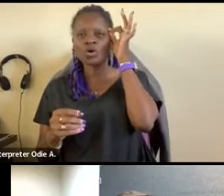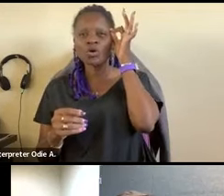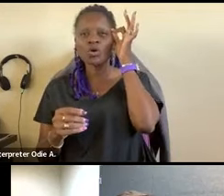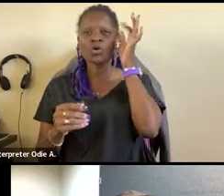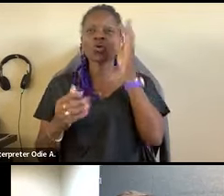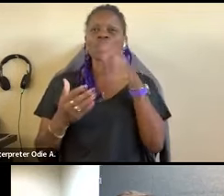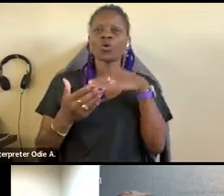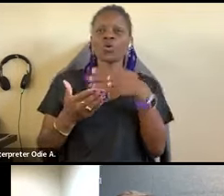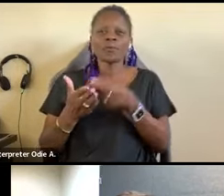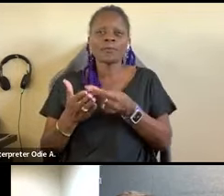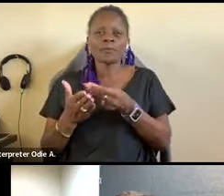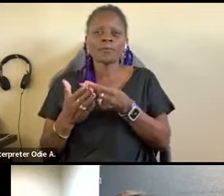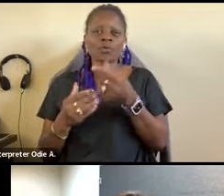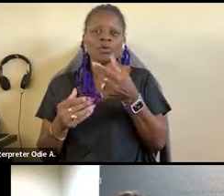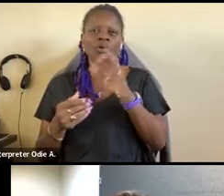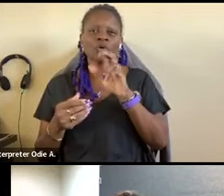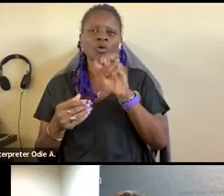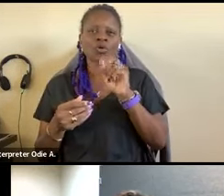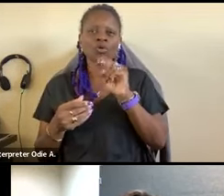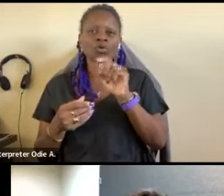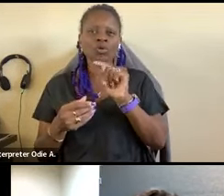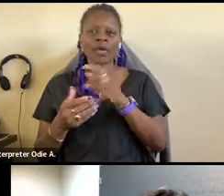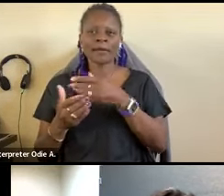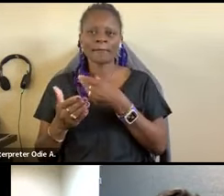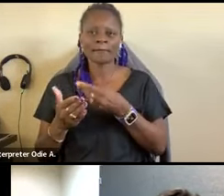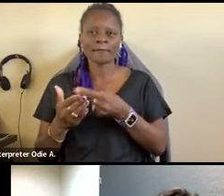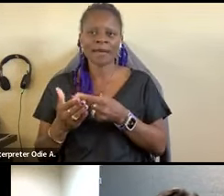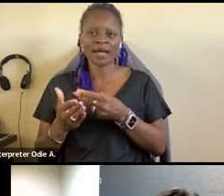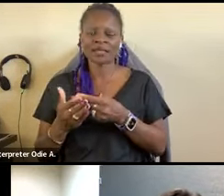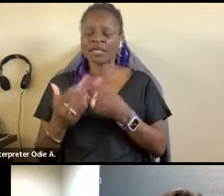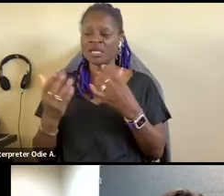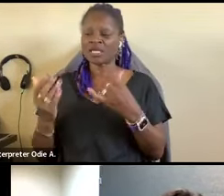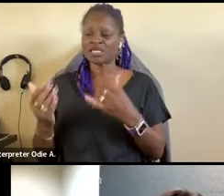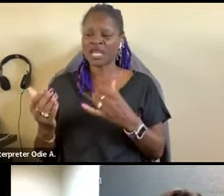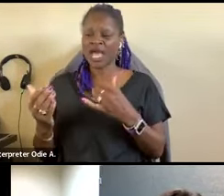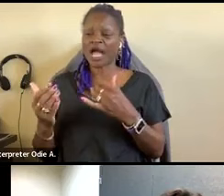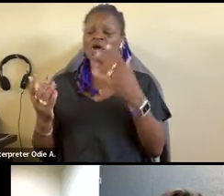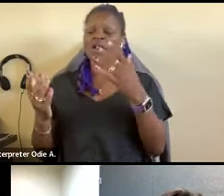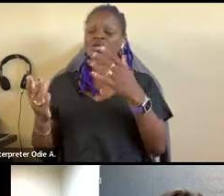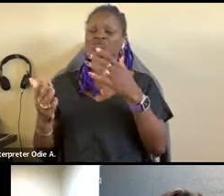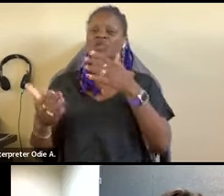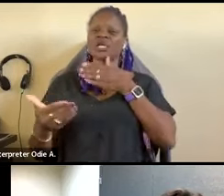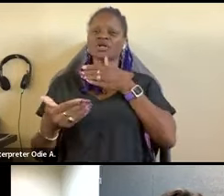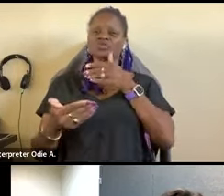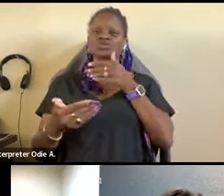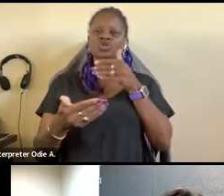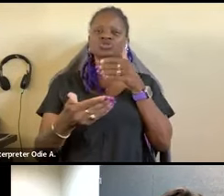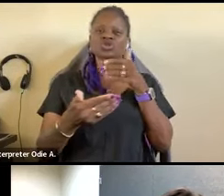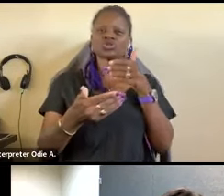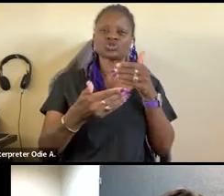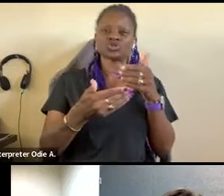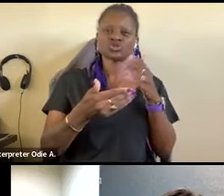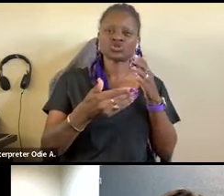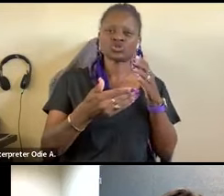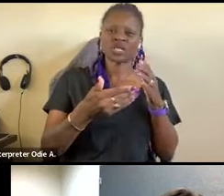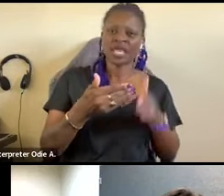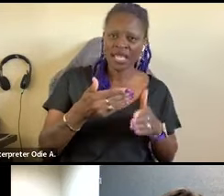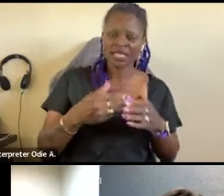As we look toward this moving into the endemic phase of COVID, we along with many other counties, all counties and states,